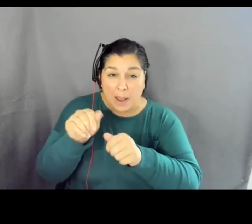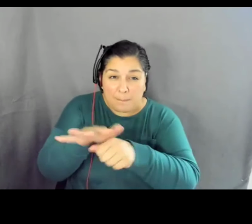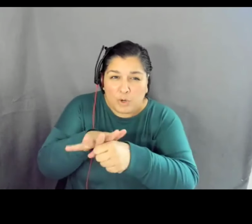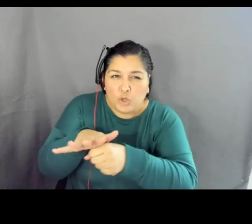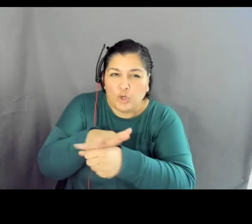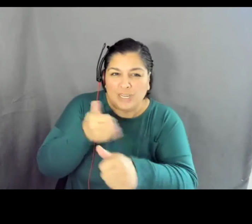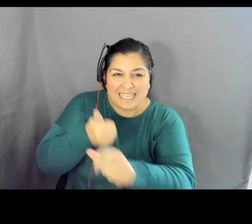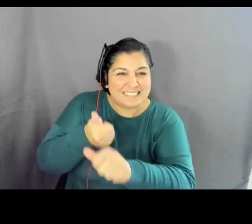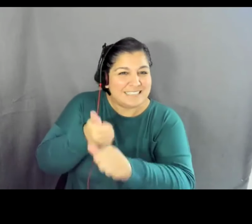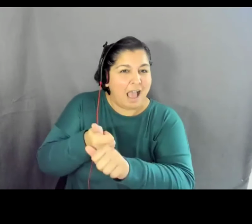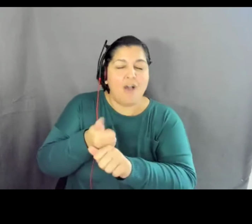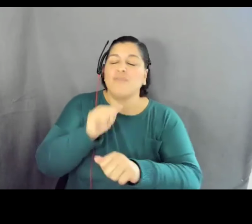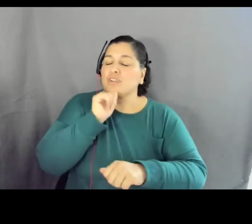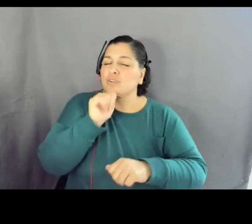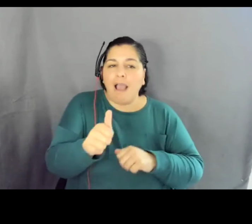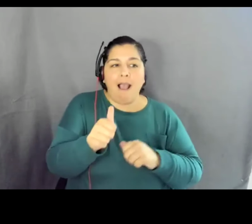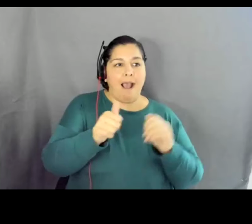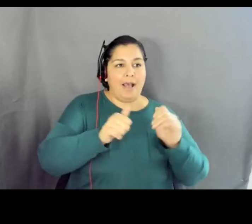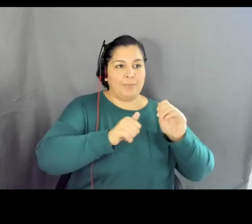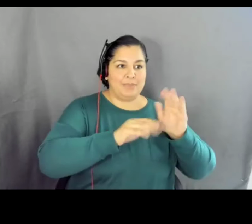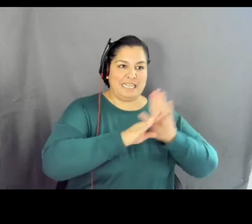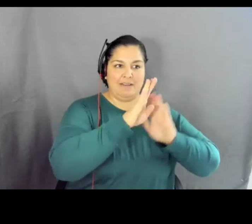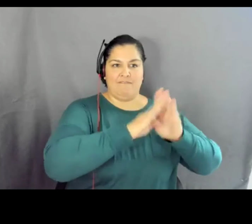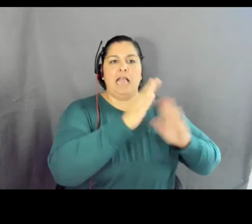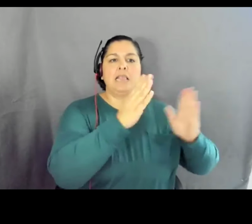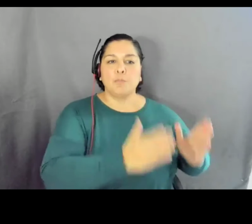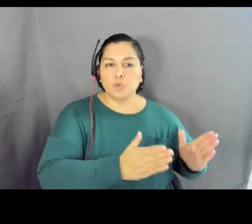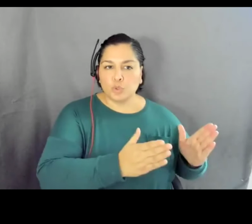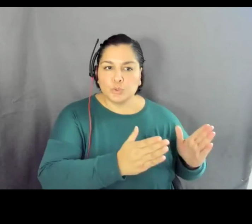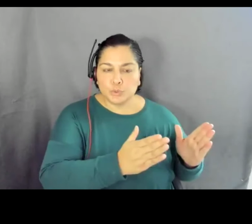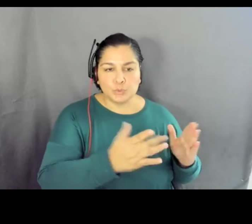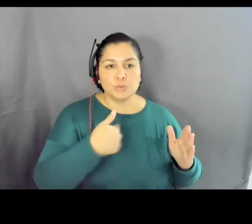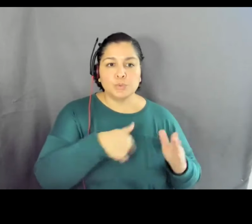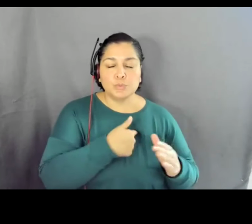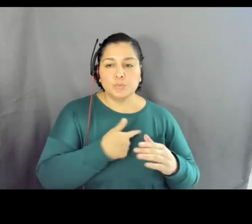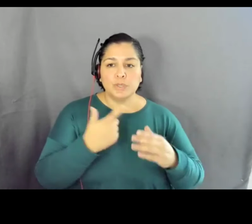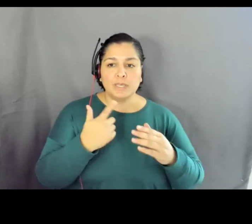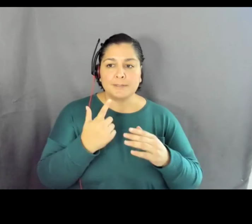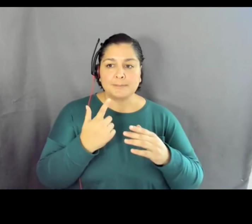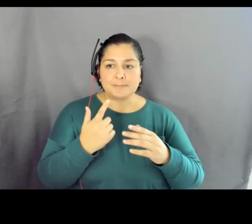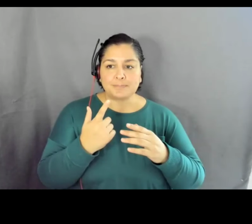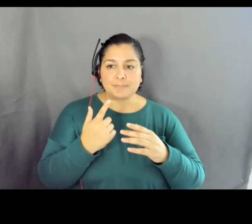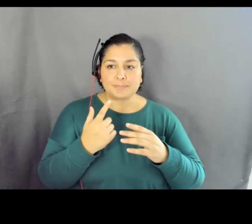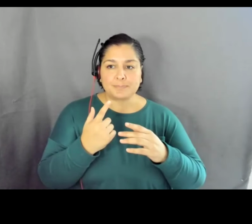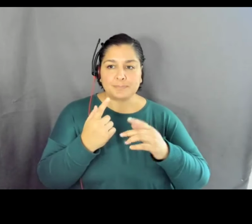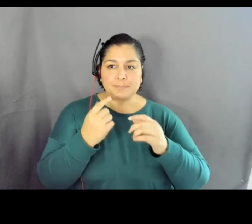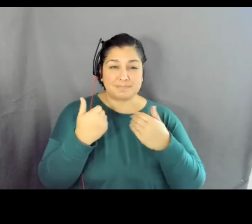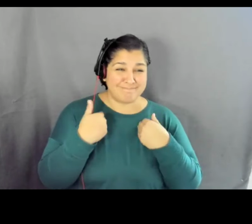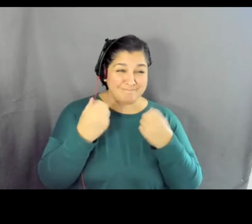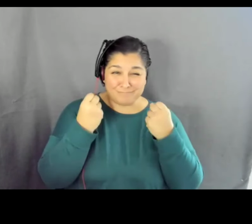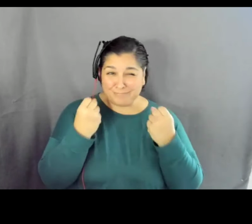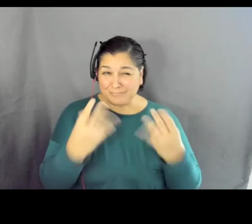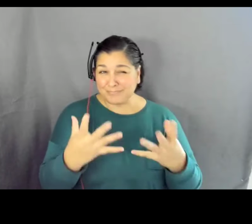And so we, we had we met with like, we had probably over 200 meetings with different folks from the neighborhood.